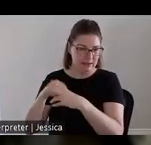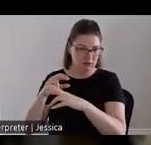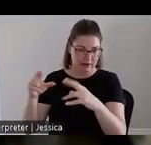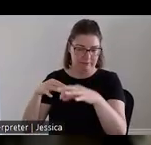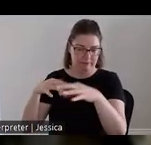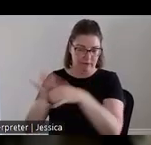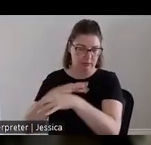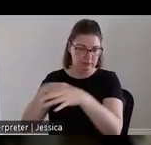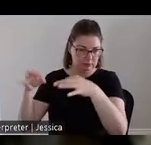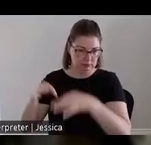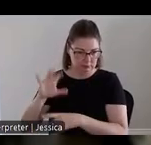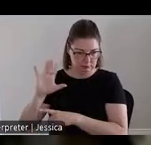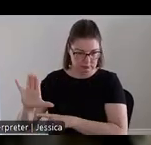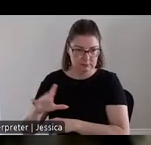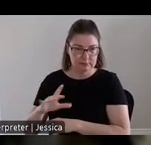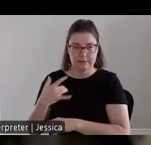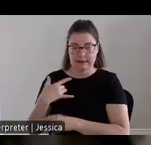and that would tend to be held outside the file.